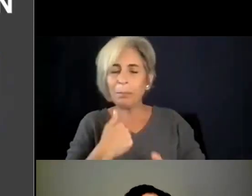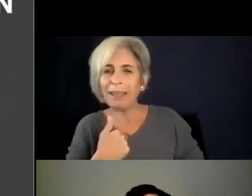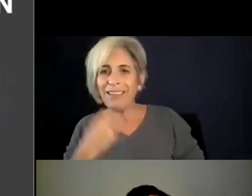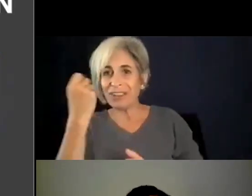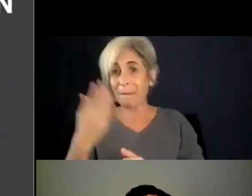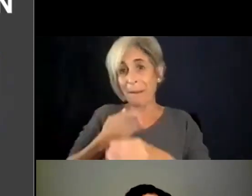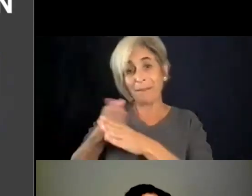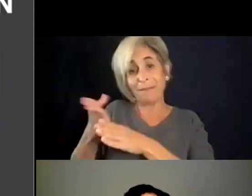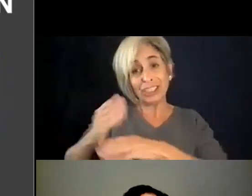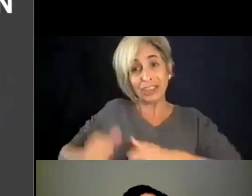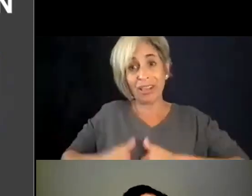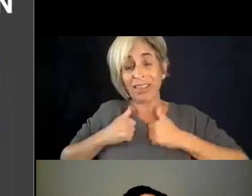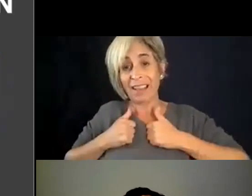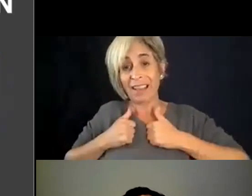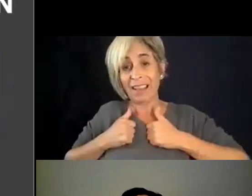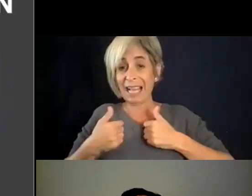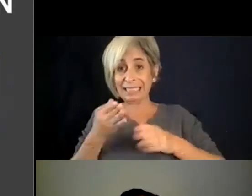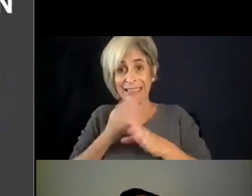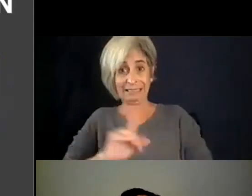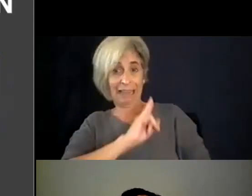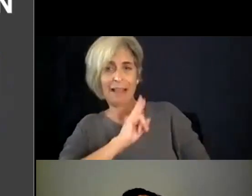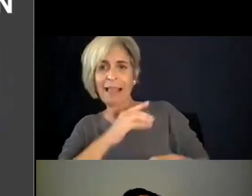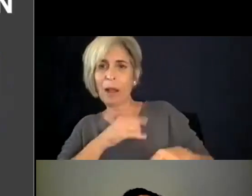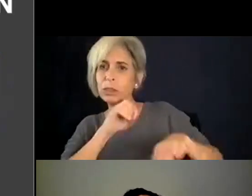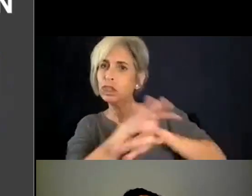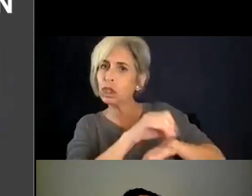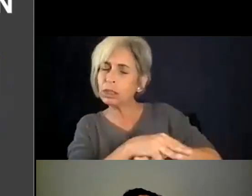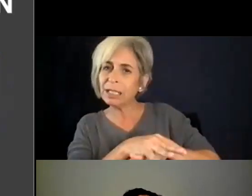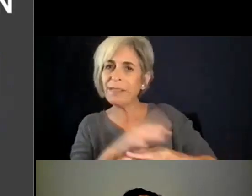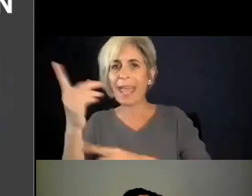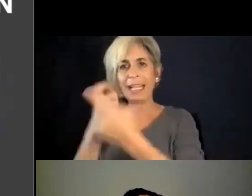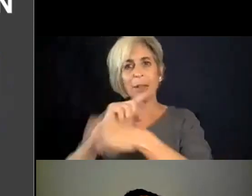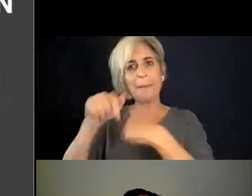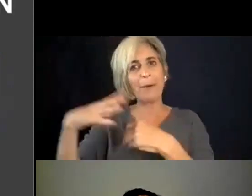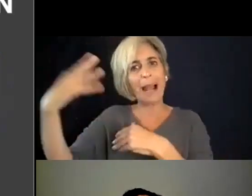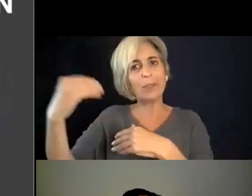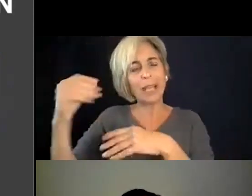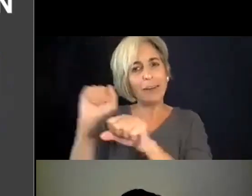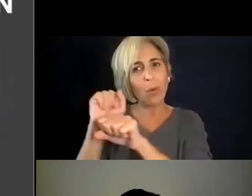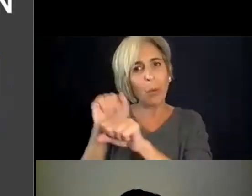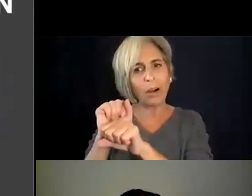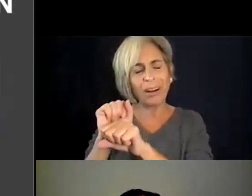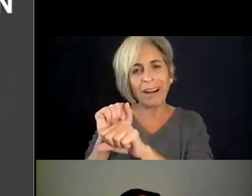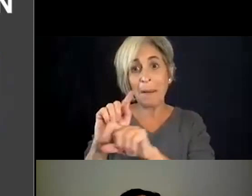They even asked about hobbies outside of work, and at the time, I didn't realize just how important this was.